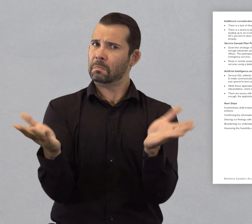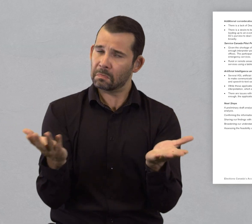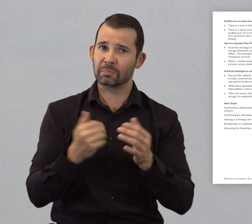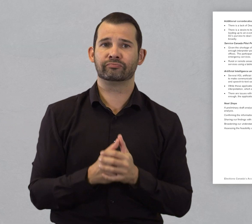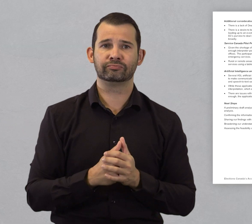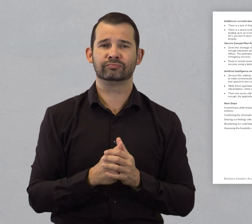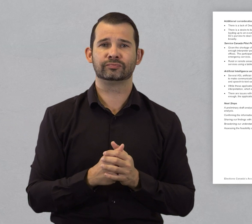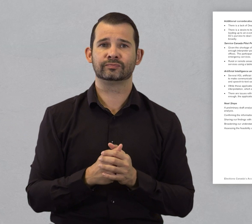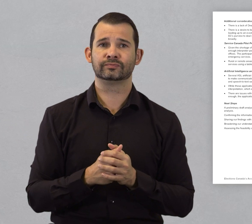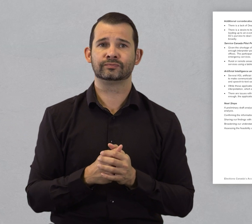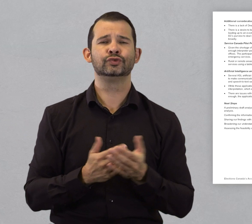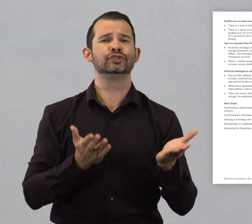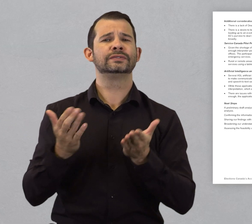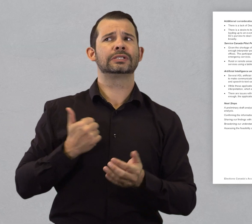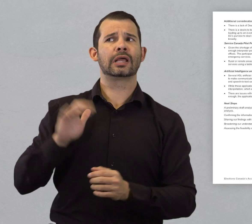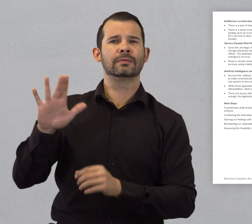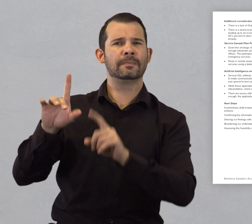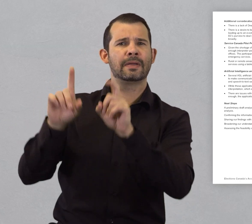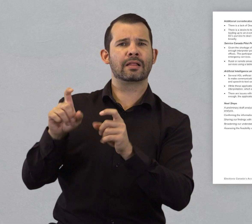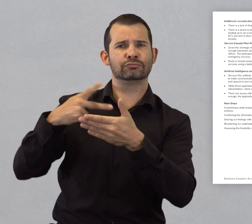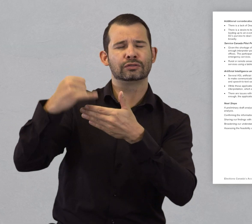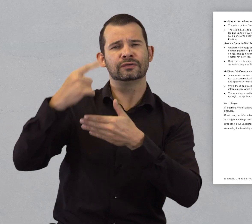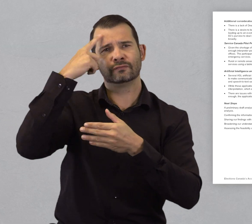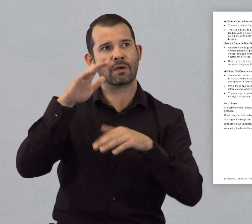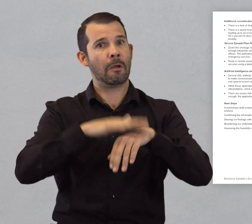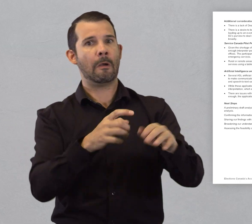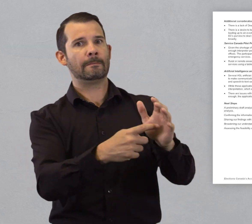Service Canada Pilot Project for On-Demand Interpretation